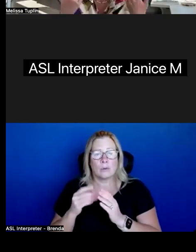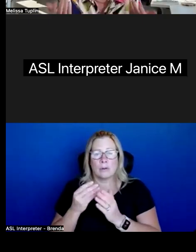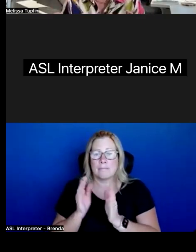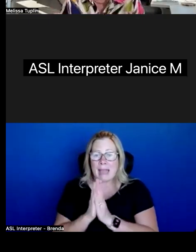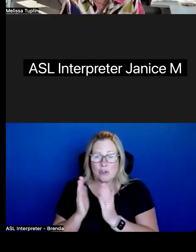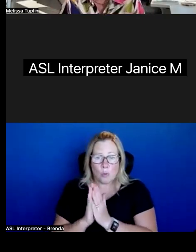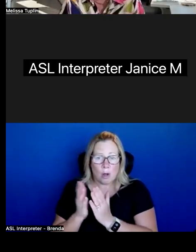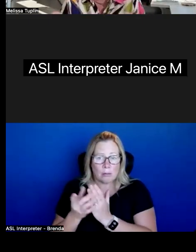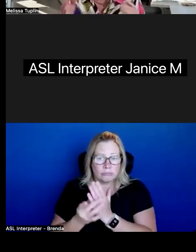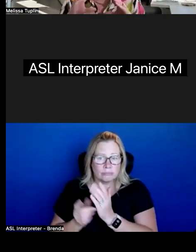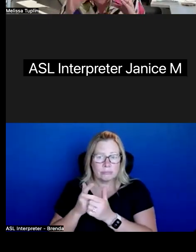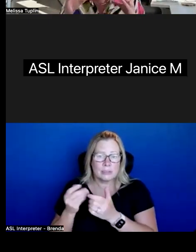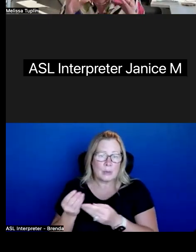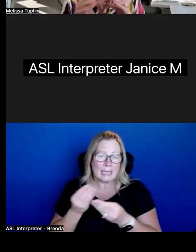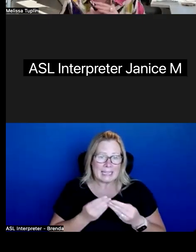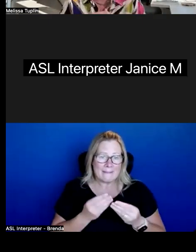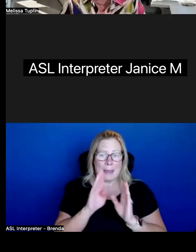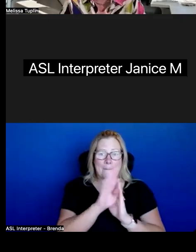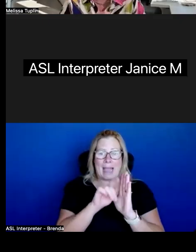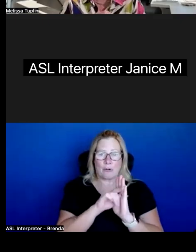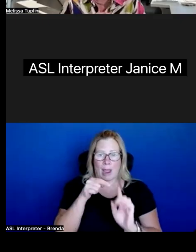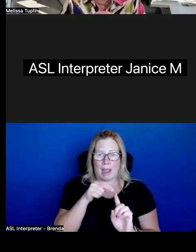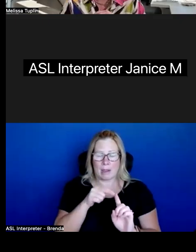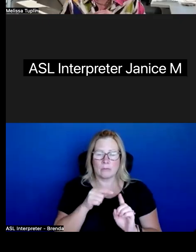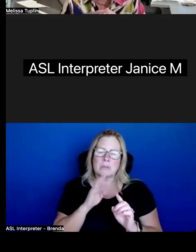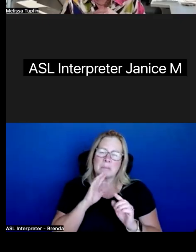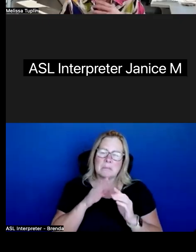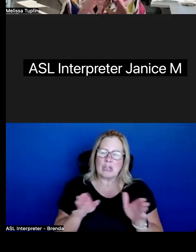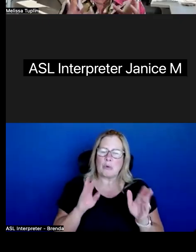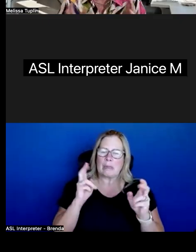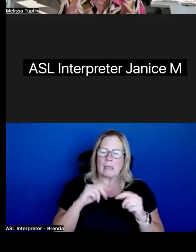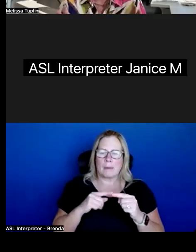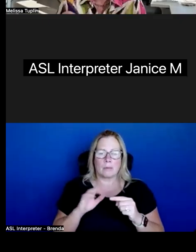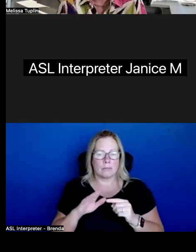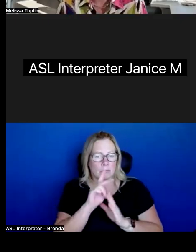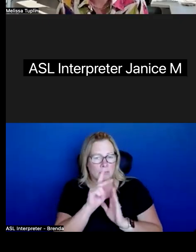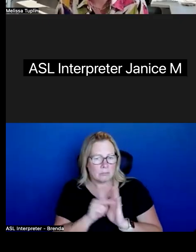provide as background and speak generally about the policies and practices, that is totally okay,